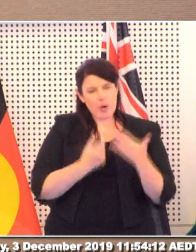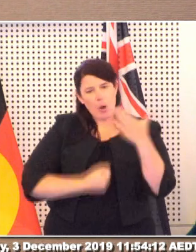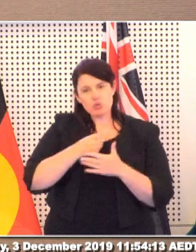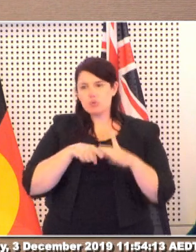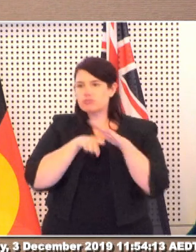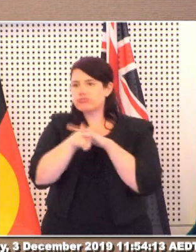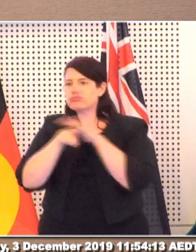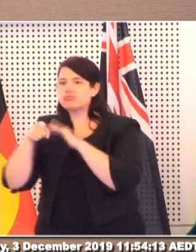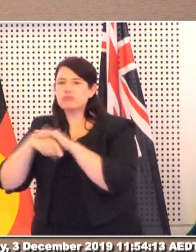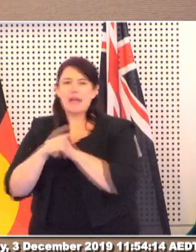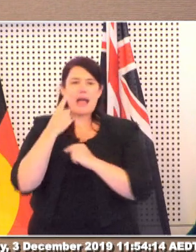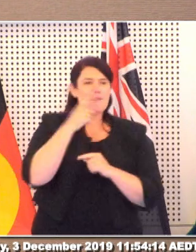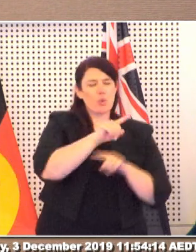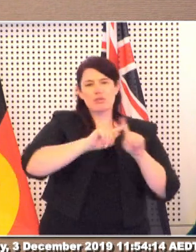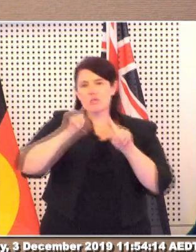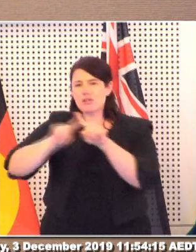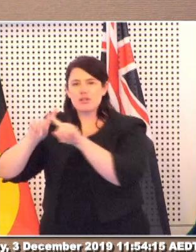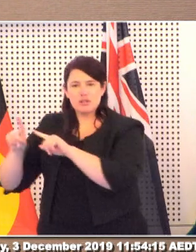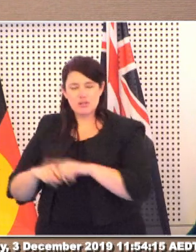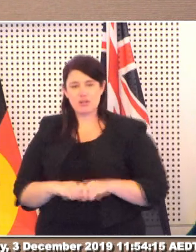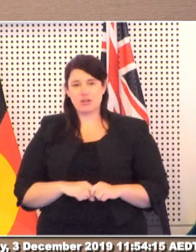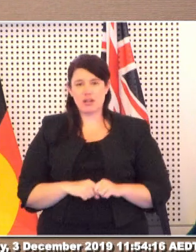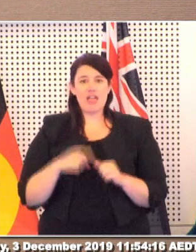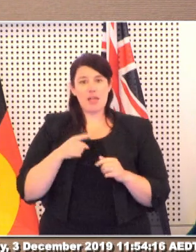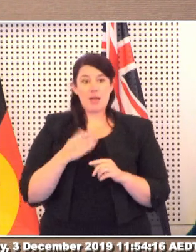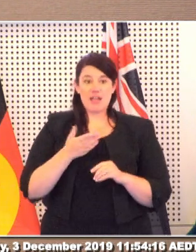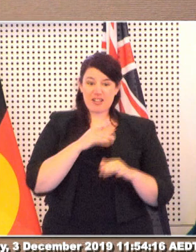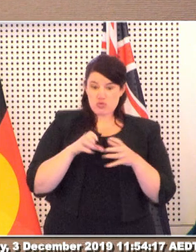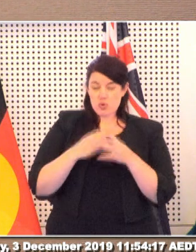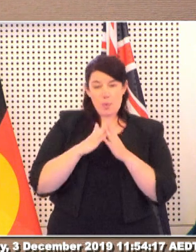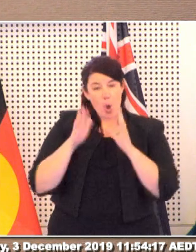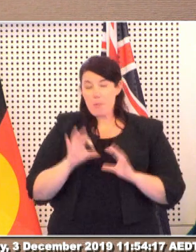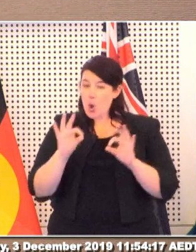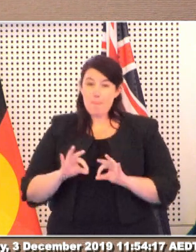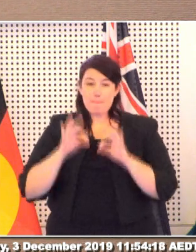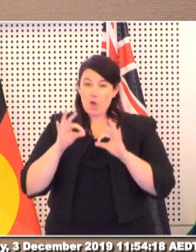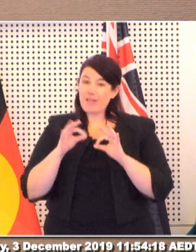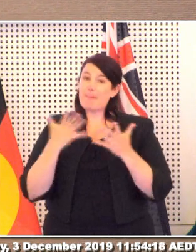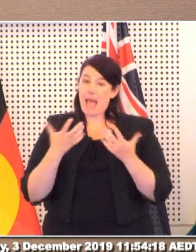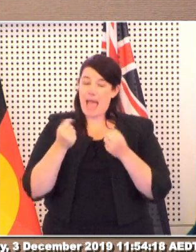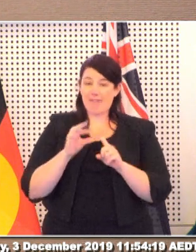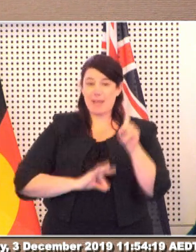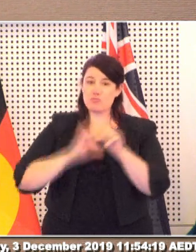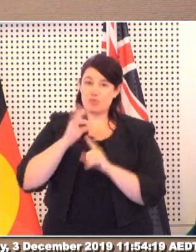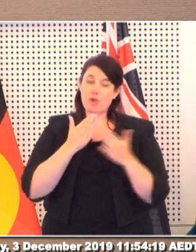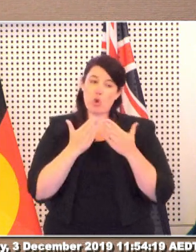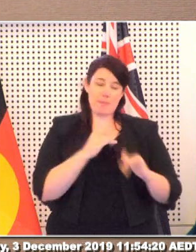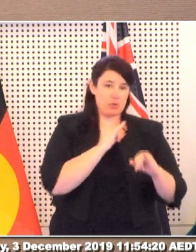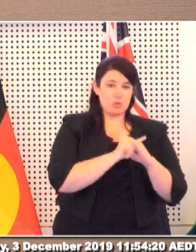While group homes are not perfect, they’re an enormous improvement on what people with disability both young and old have had to put up with in institutions.